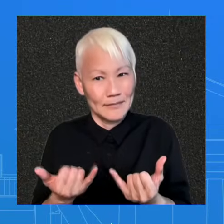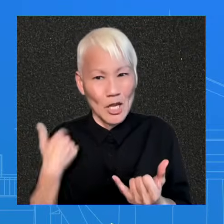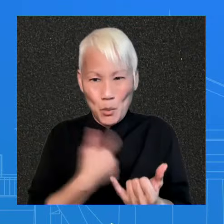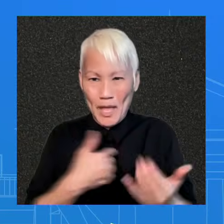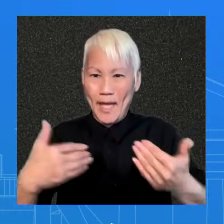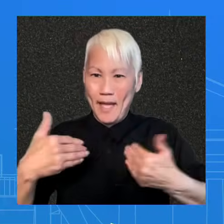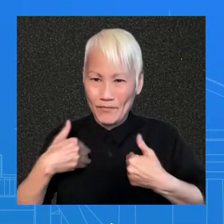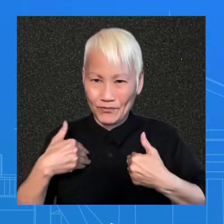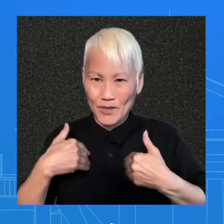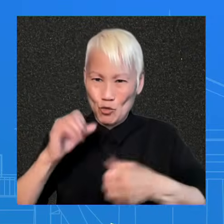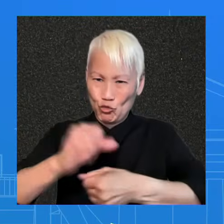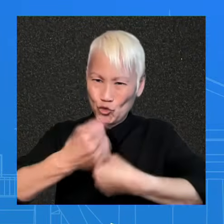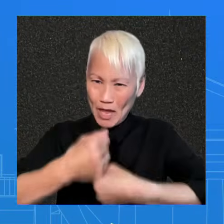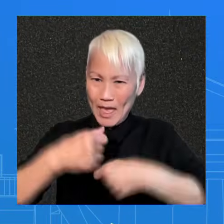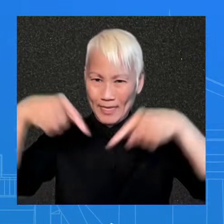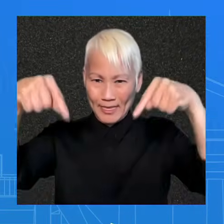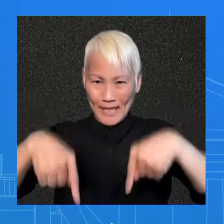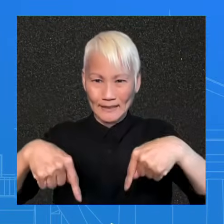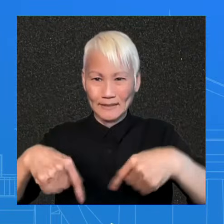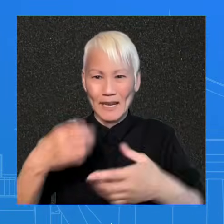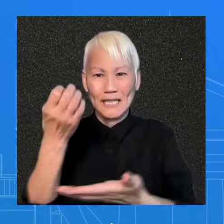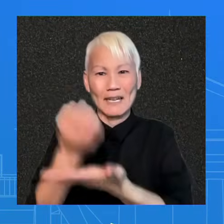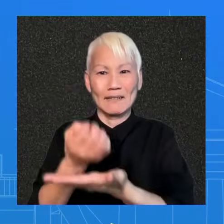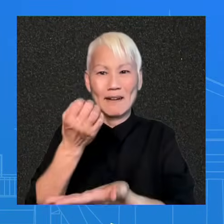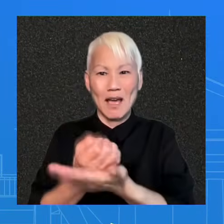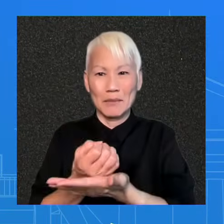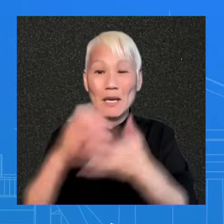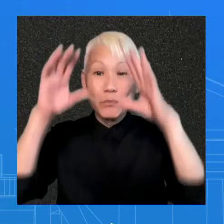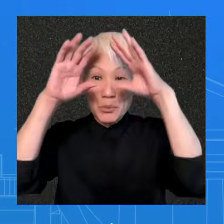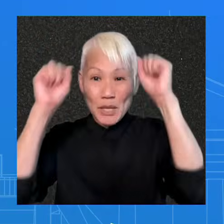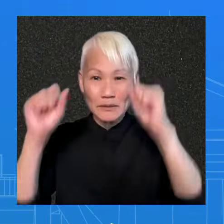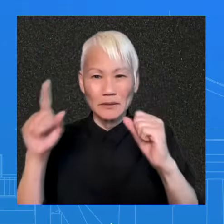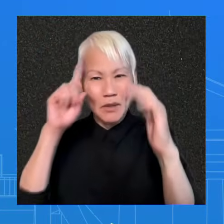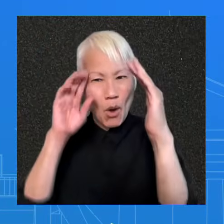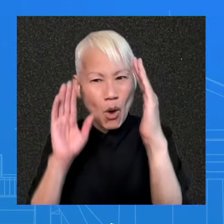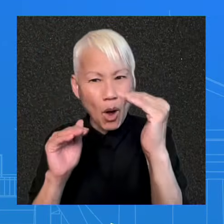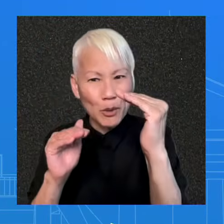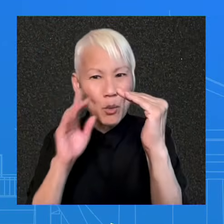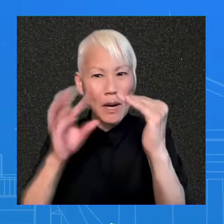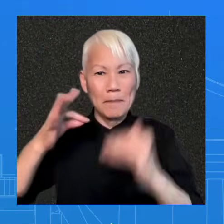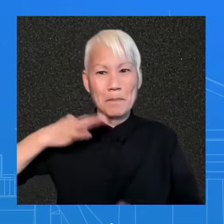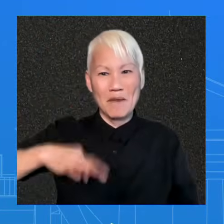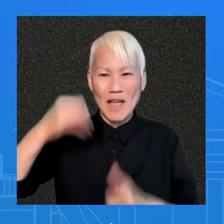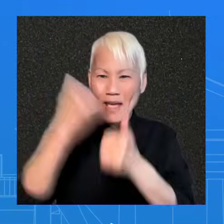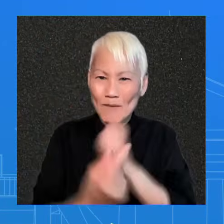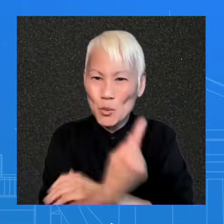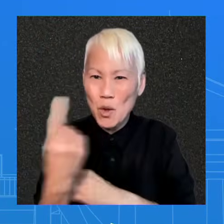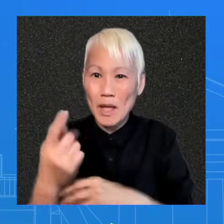that the President hopes that will work for everyone; that we don't leave anyone behind; that we create good-paying jobs,